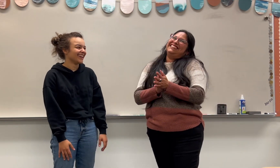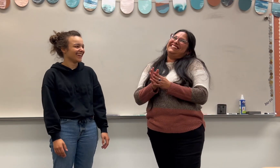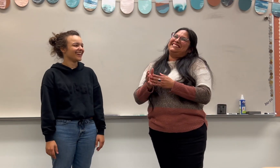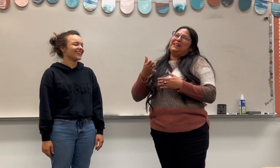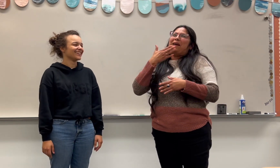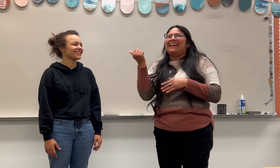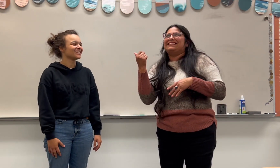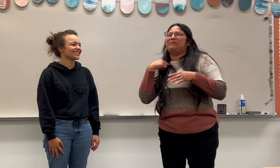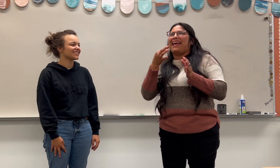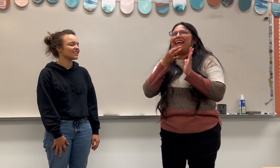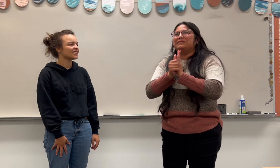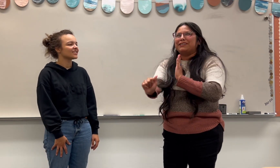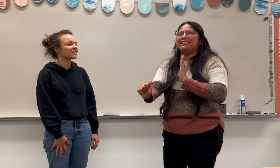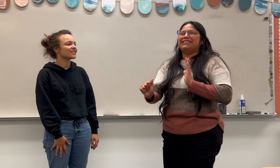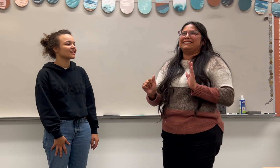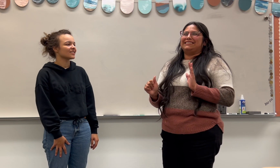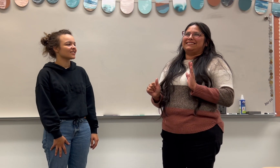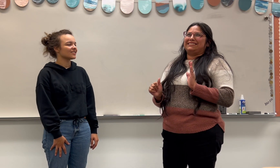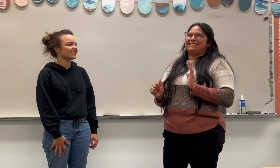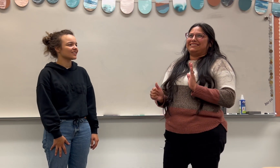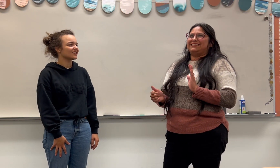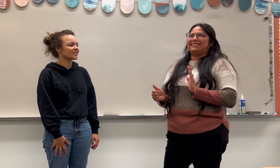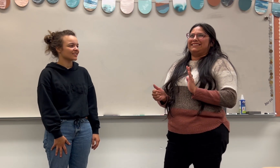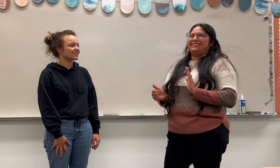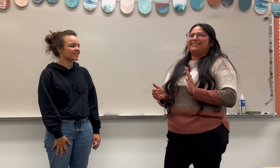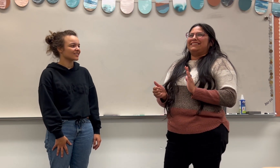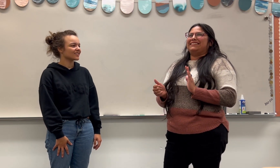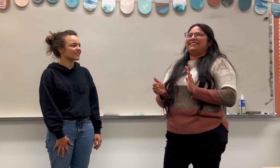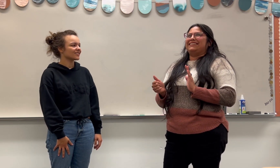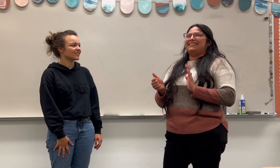of what those signs mean like the signs for an expert or things like that